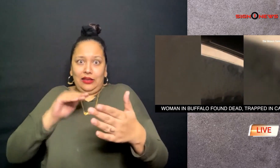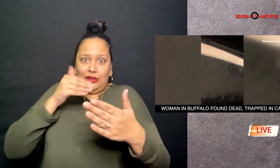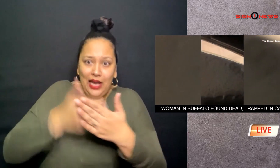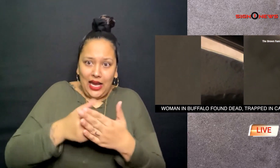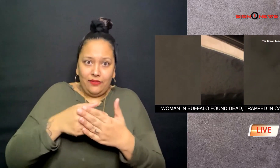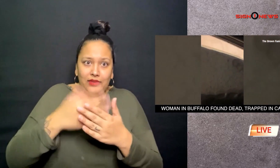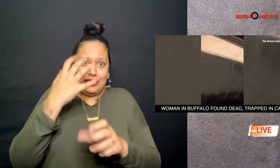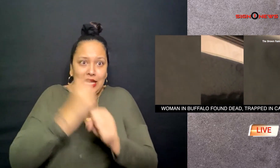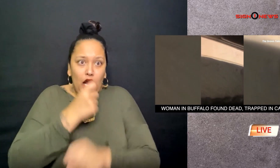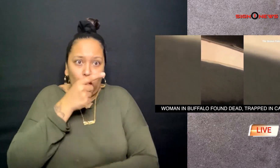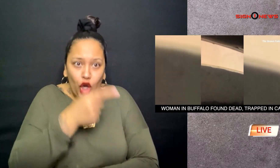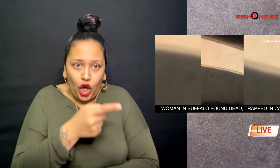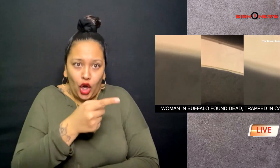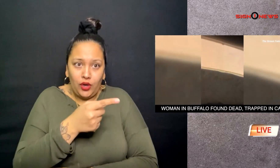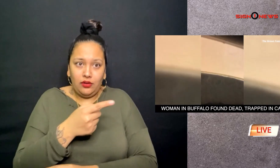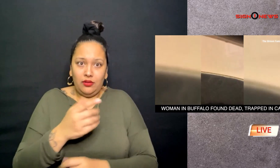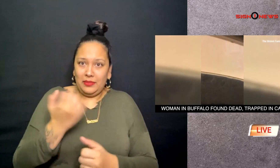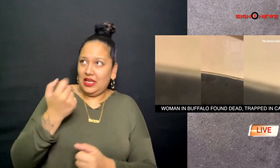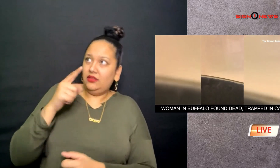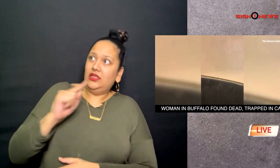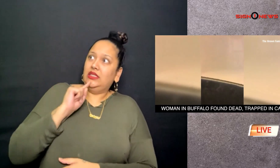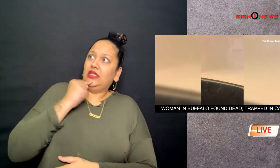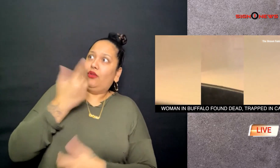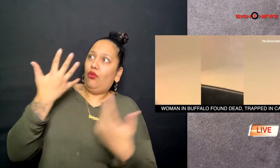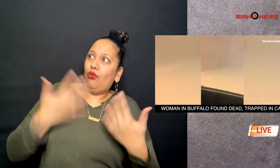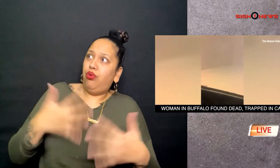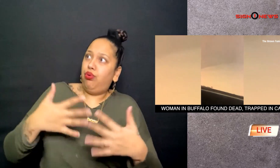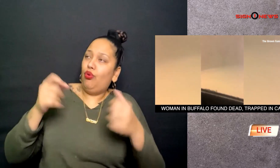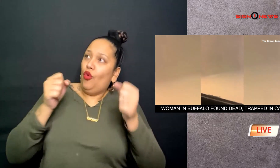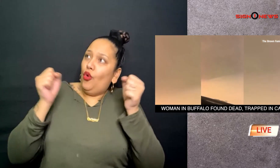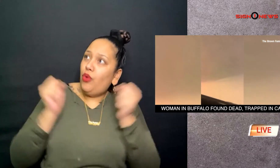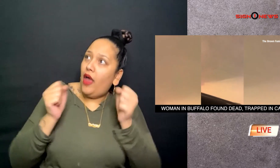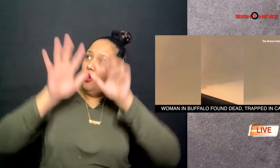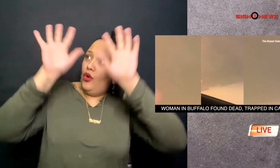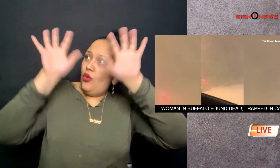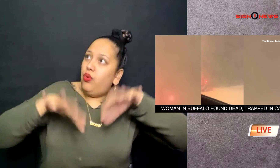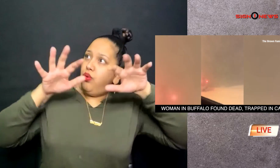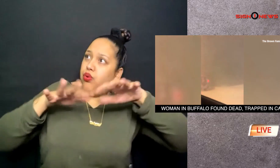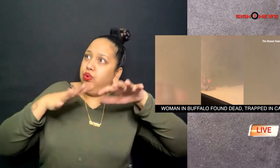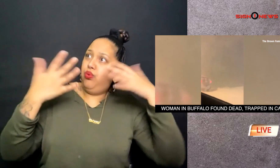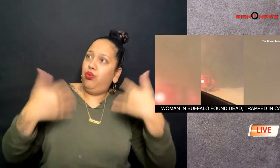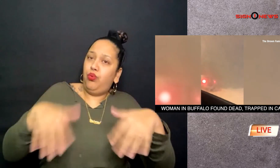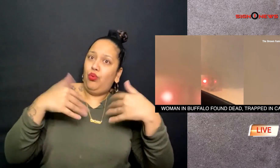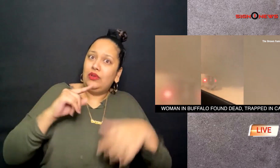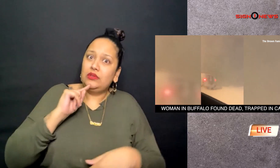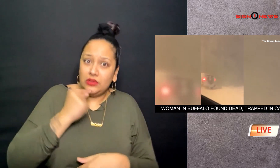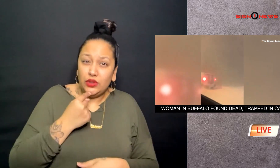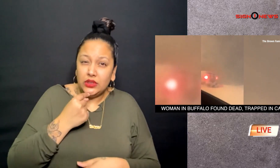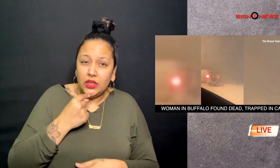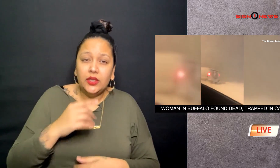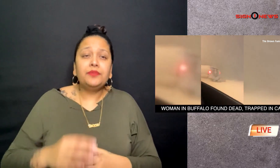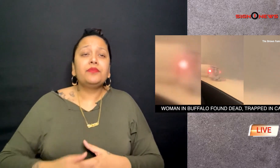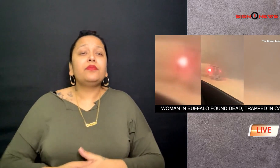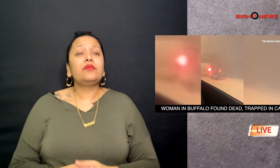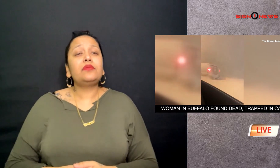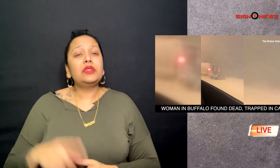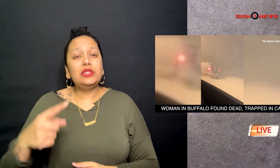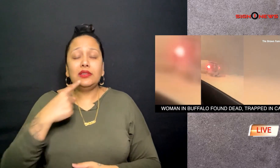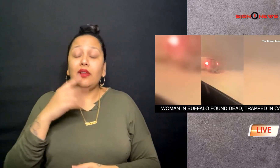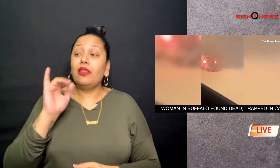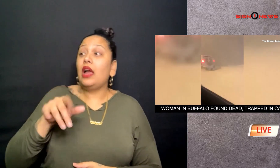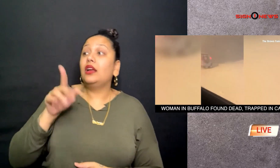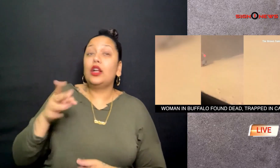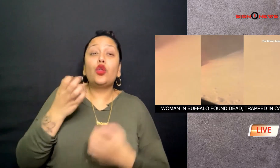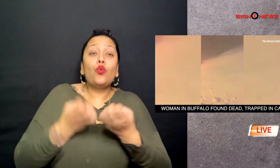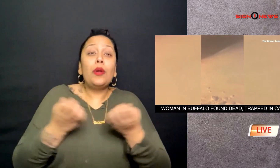said they could not get to Steele in time because of how severe the conditions were